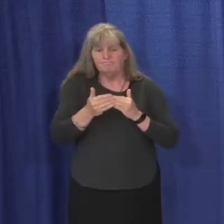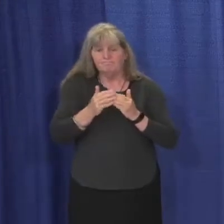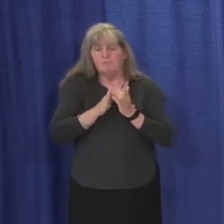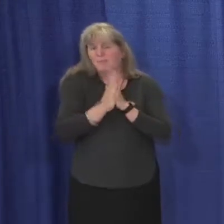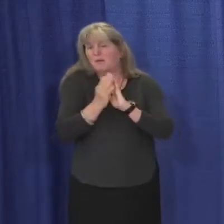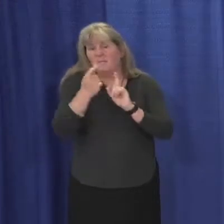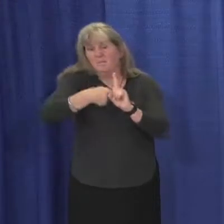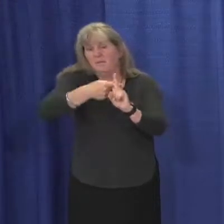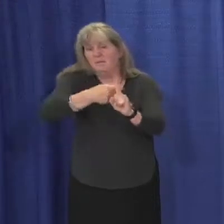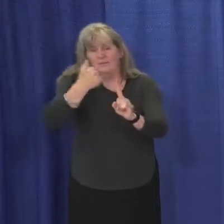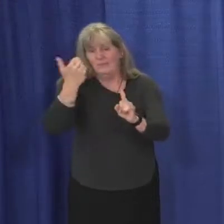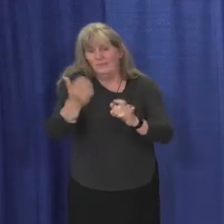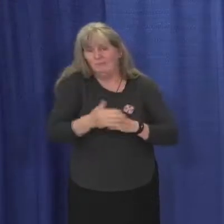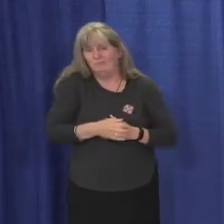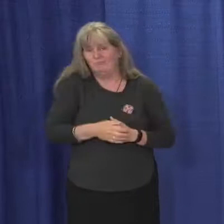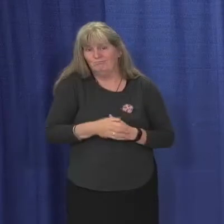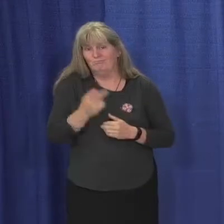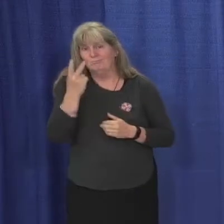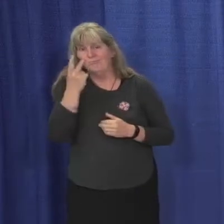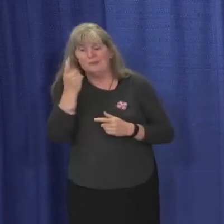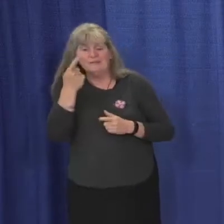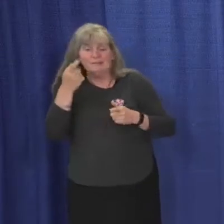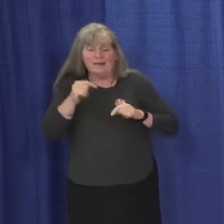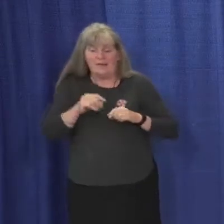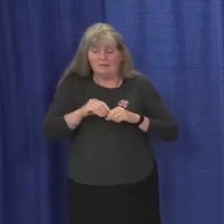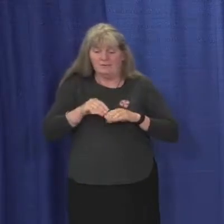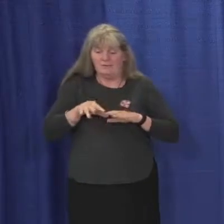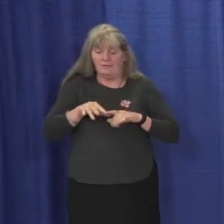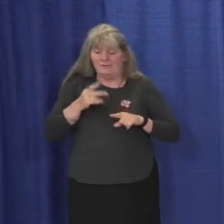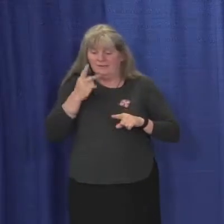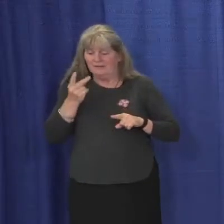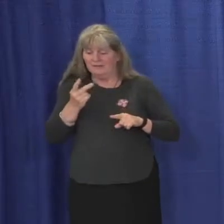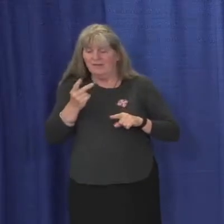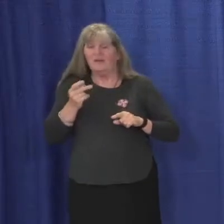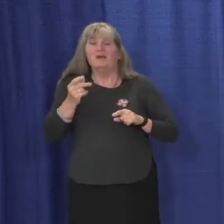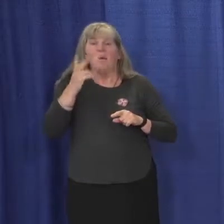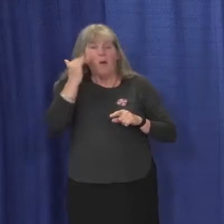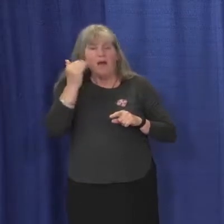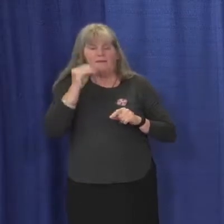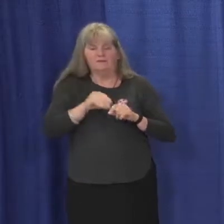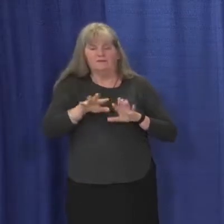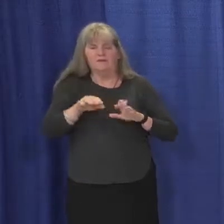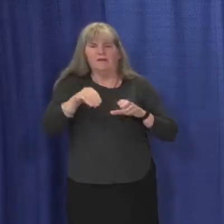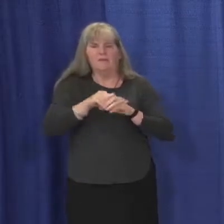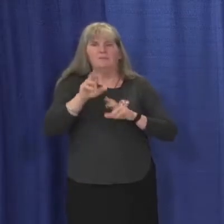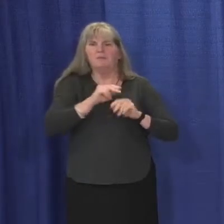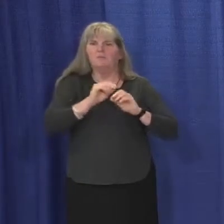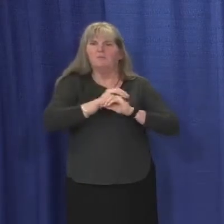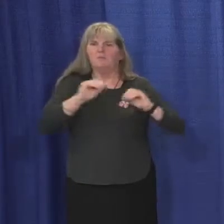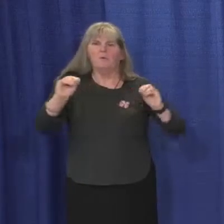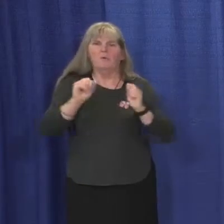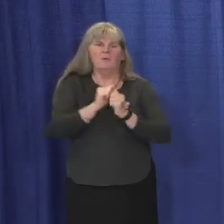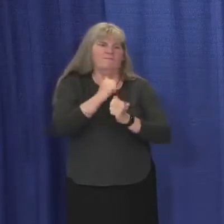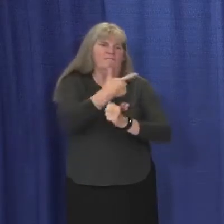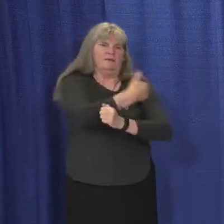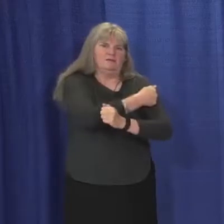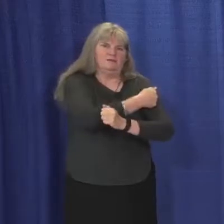weeks.